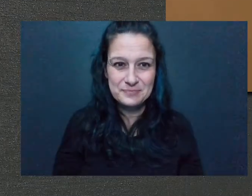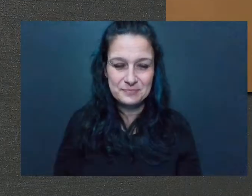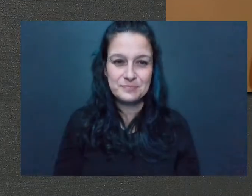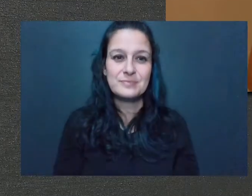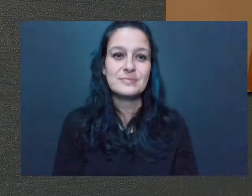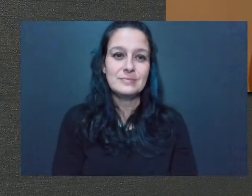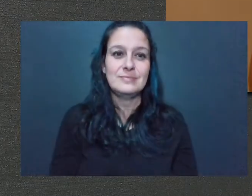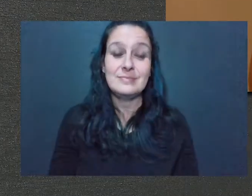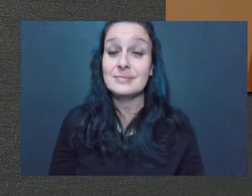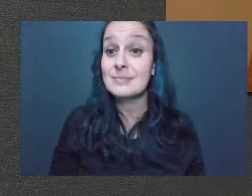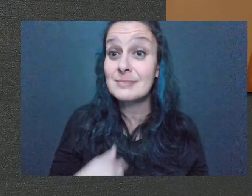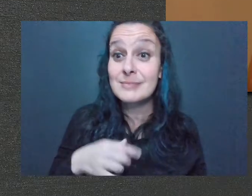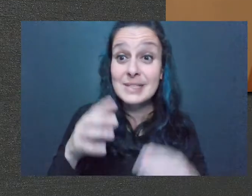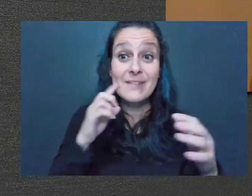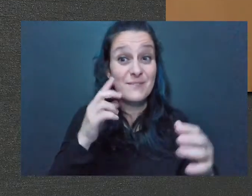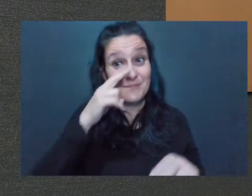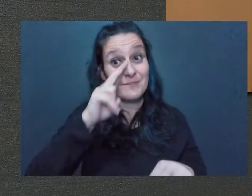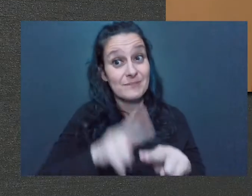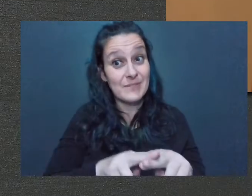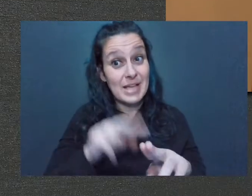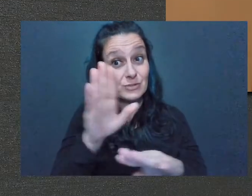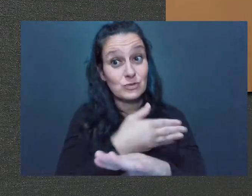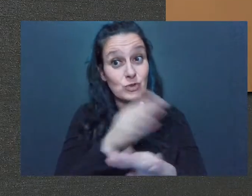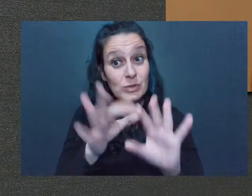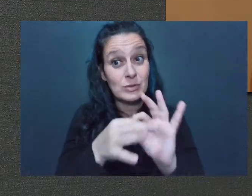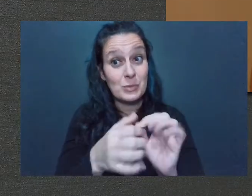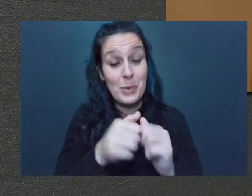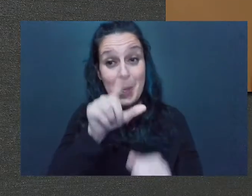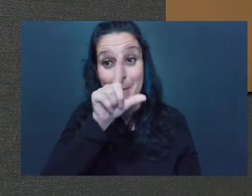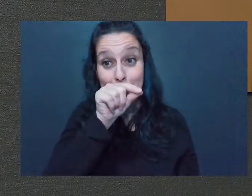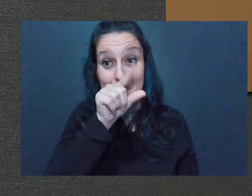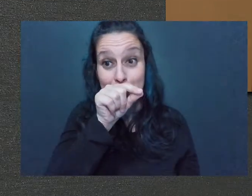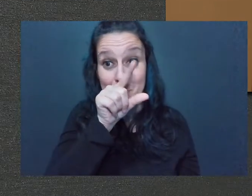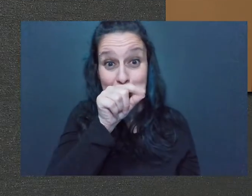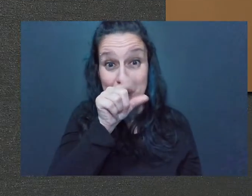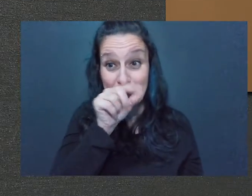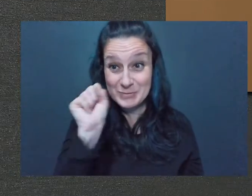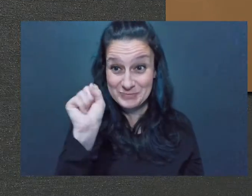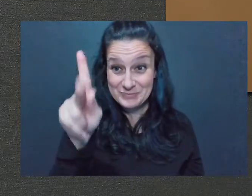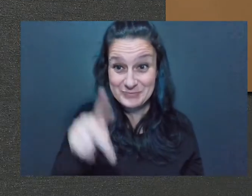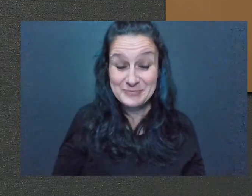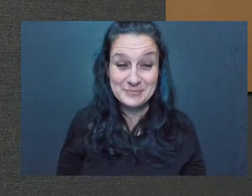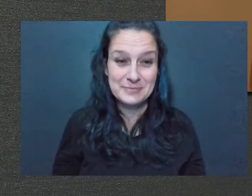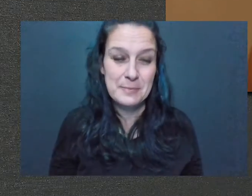Now we're gonna sing a fun song, it's about birds,